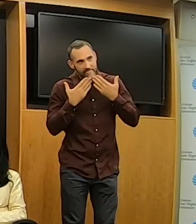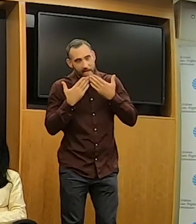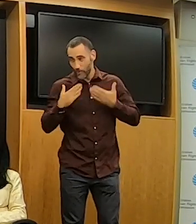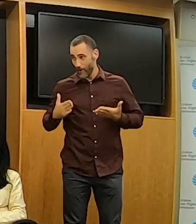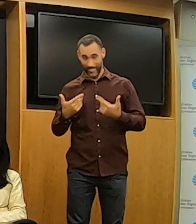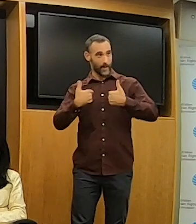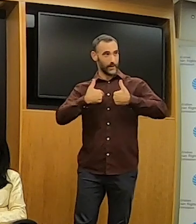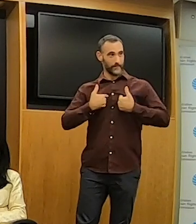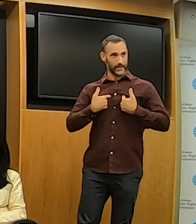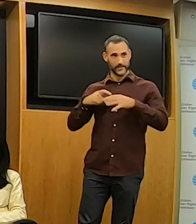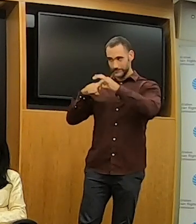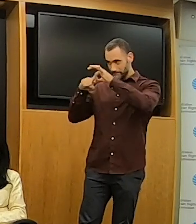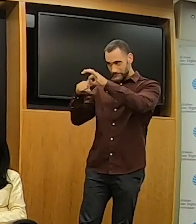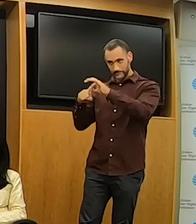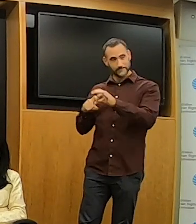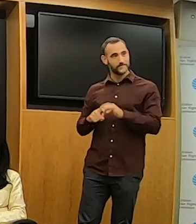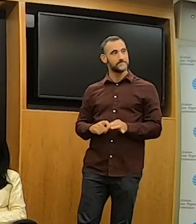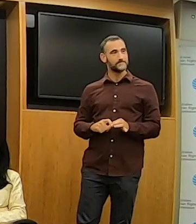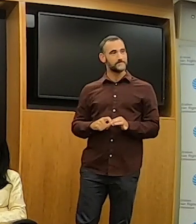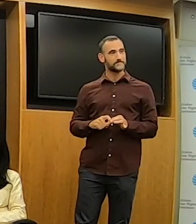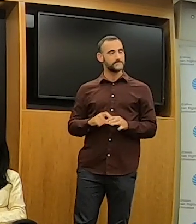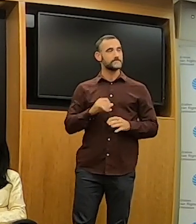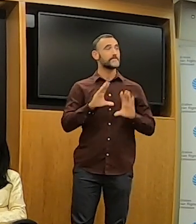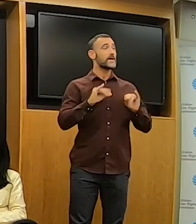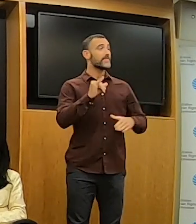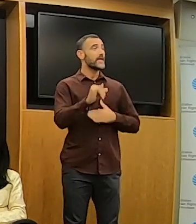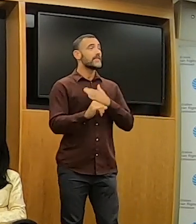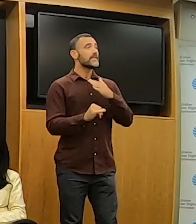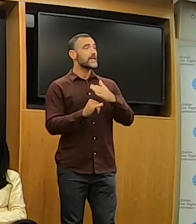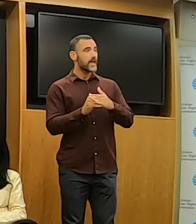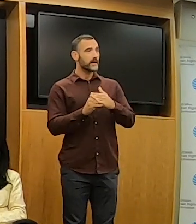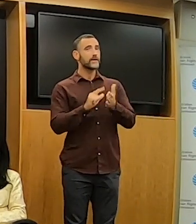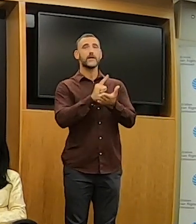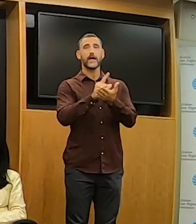and then afterwards, they'll have a few minutes to answer questions from you.